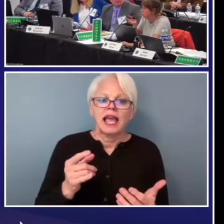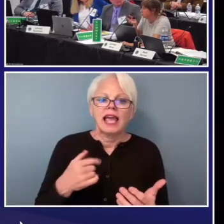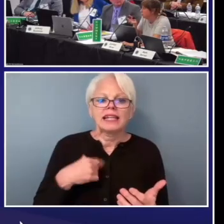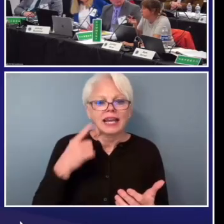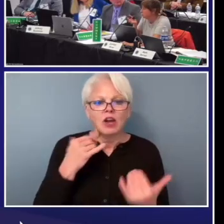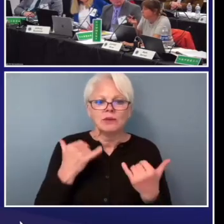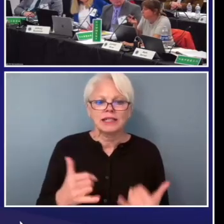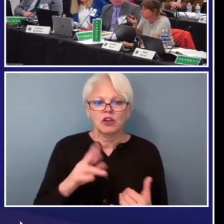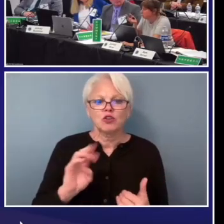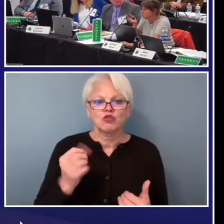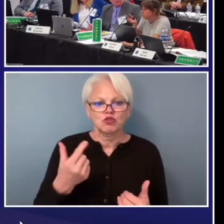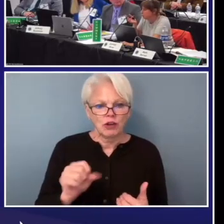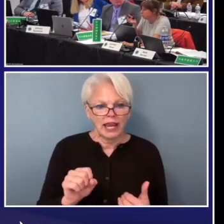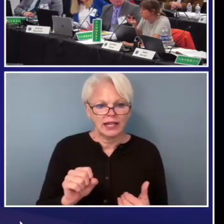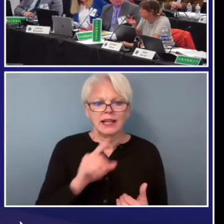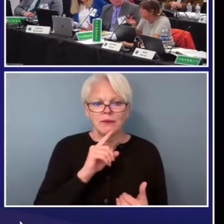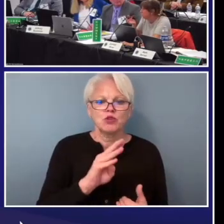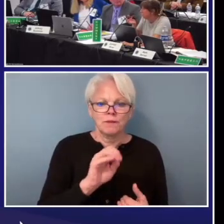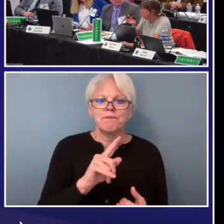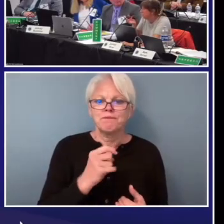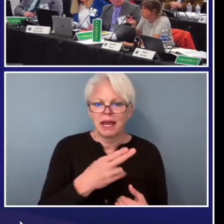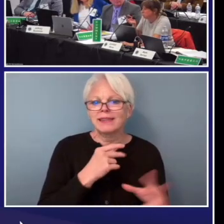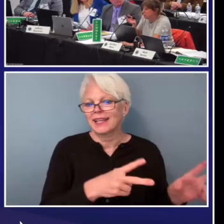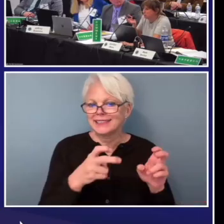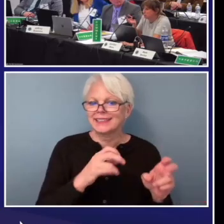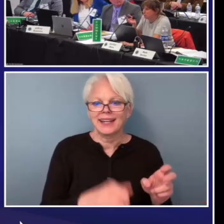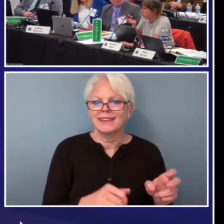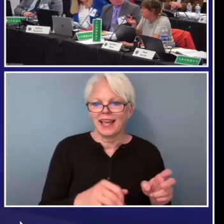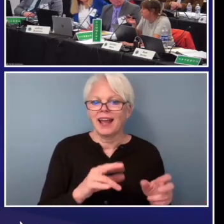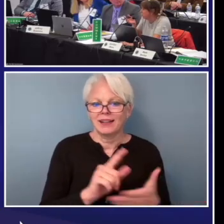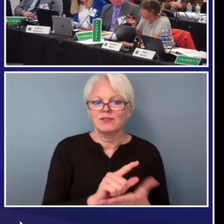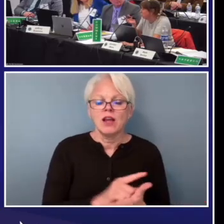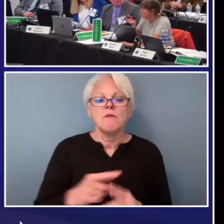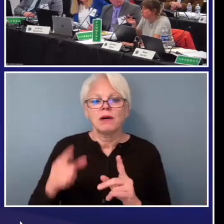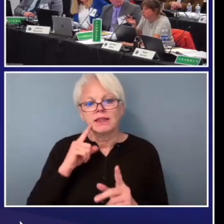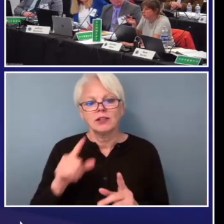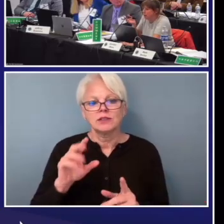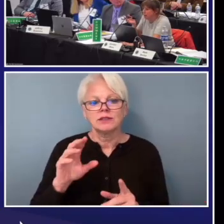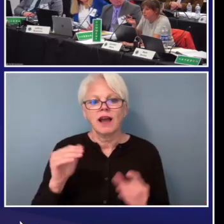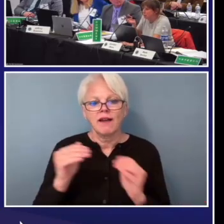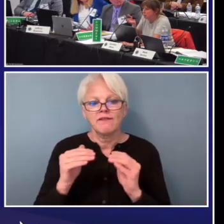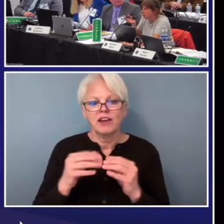I beth can, I'm sure, provide the site, but, um, there's a fair market value, uh, rent requirement